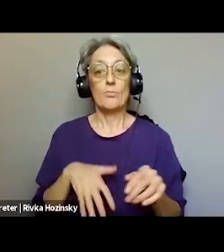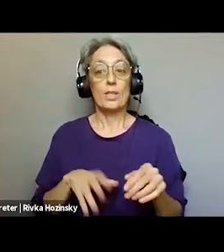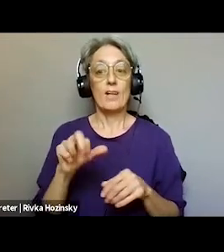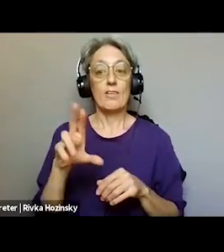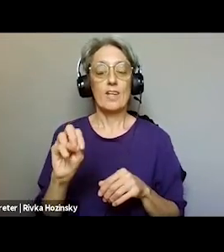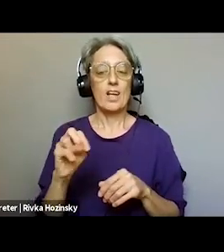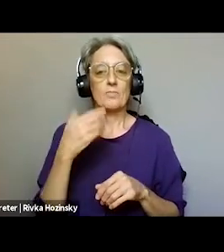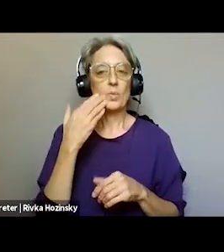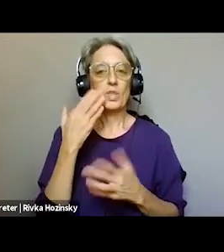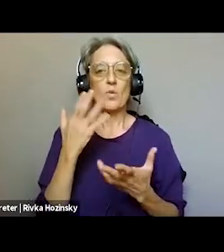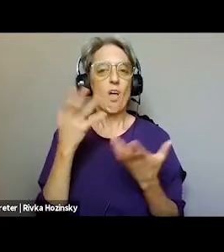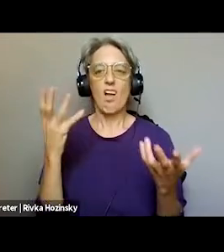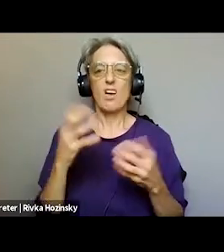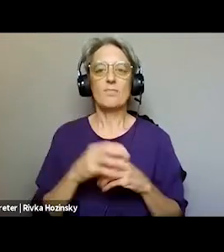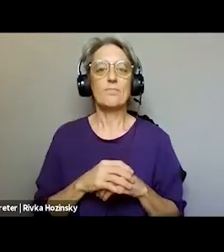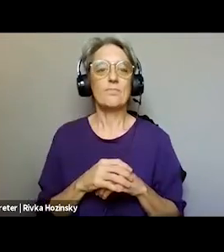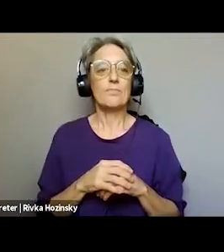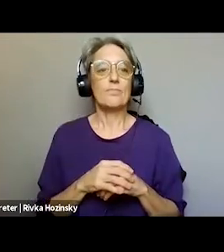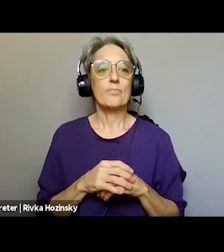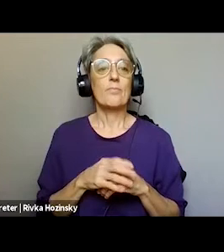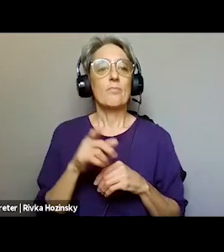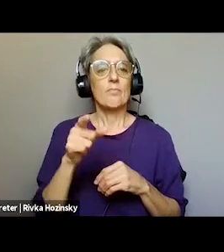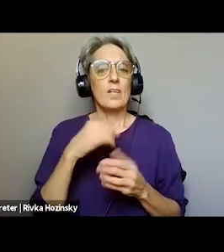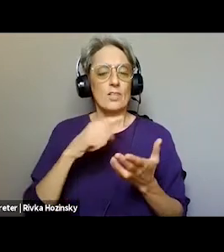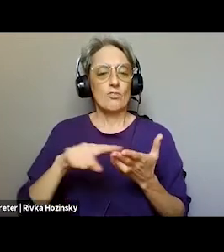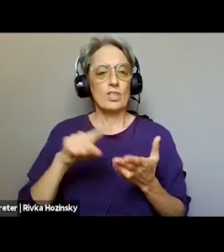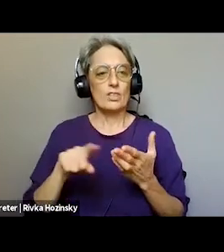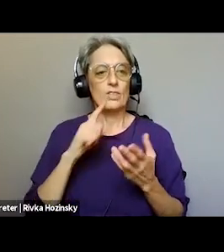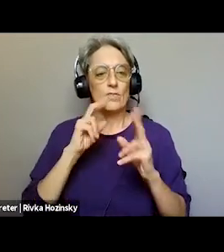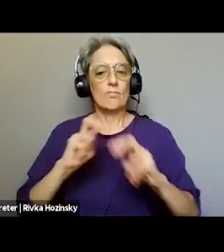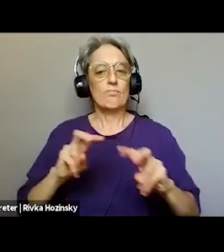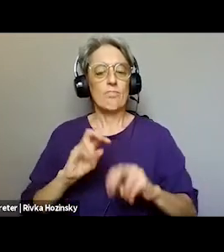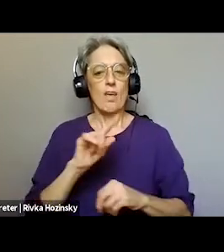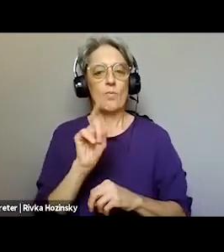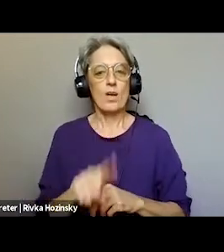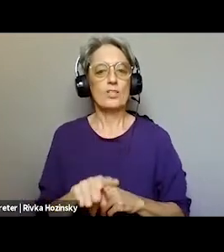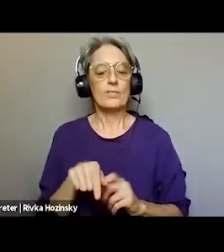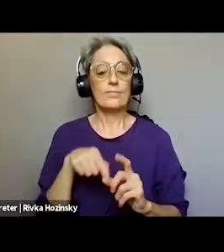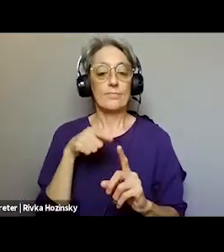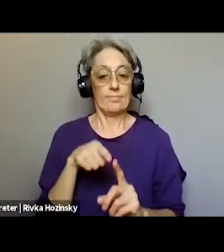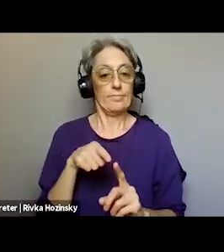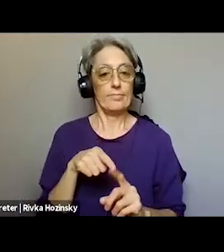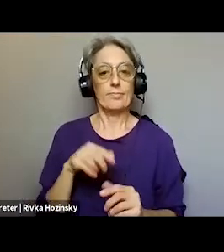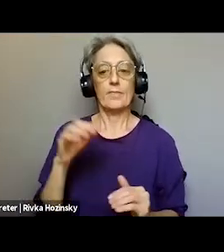So this is some work we did to explore that specifically looking at disparity between white